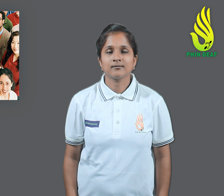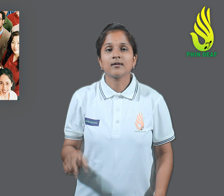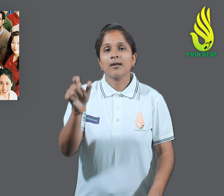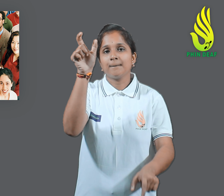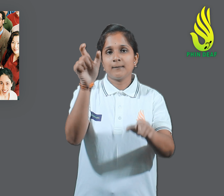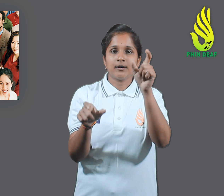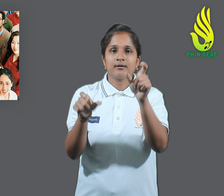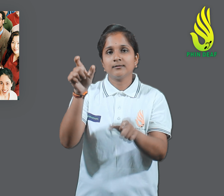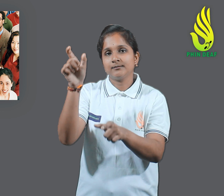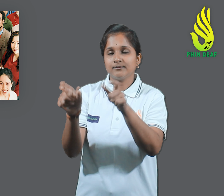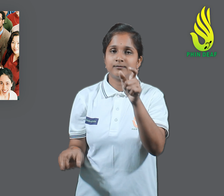People